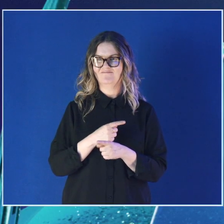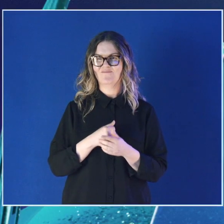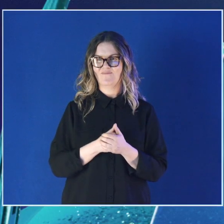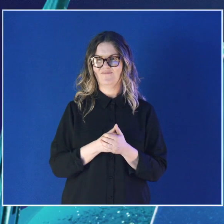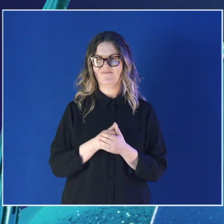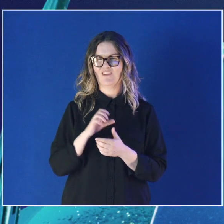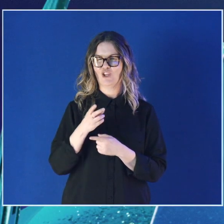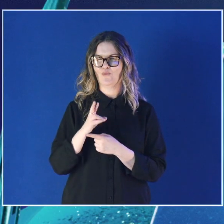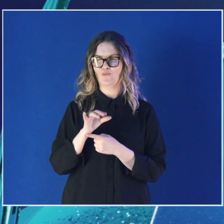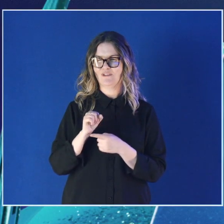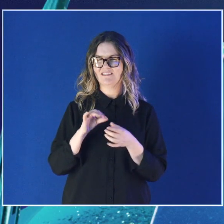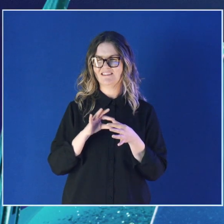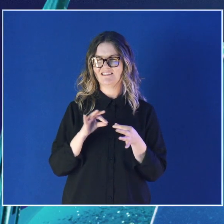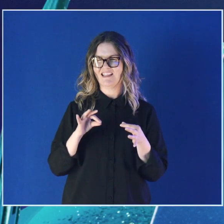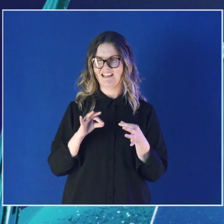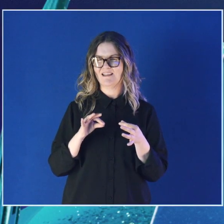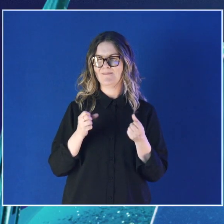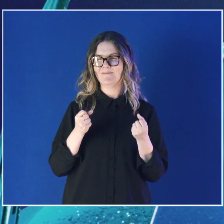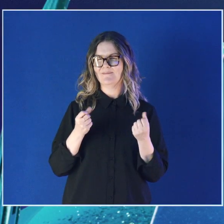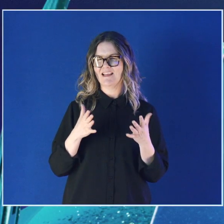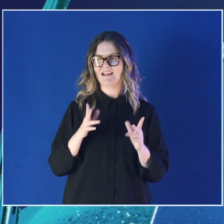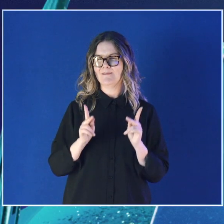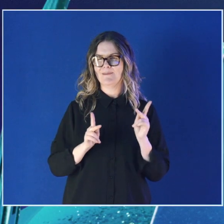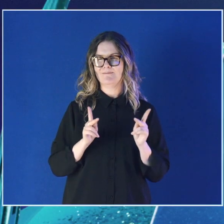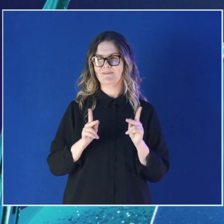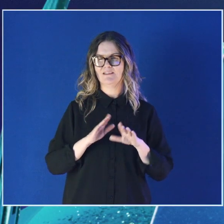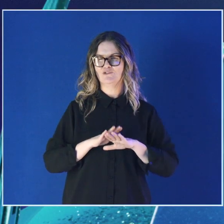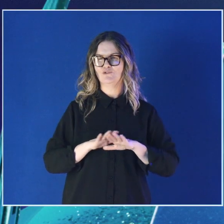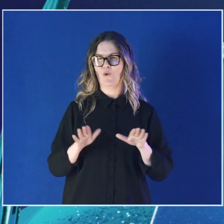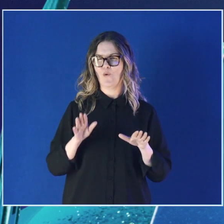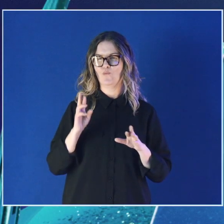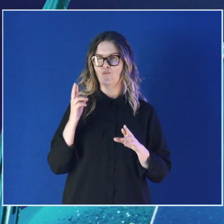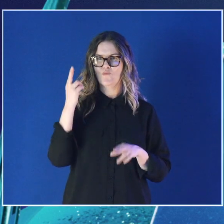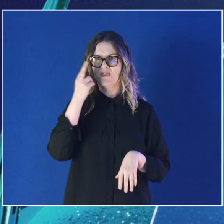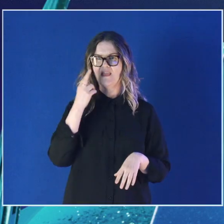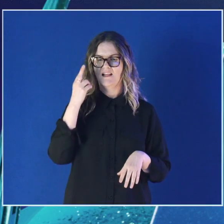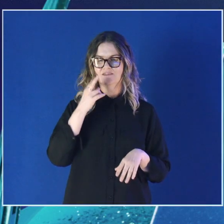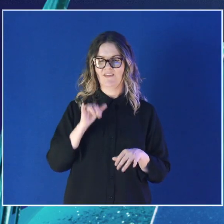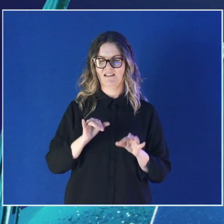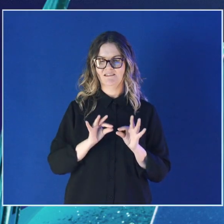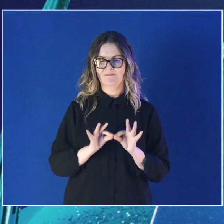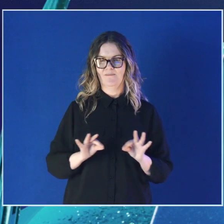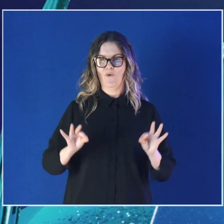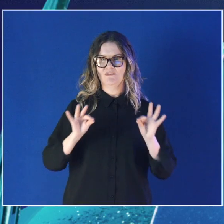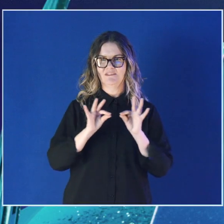I love how we're impacting how signers and those they work with experience meetings.